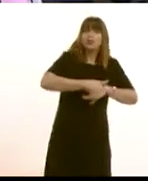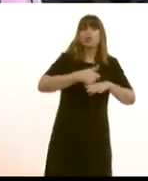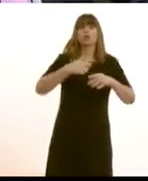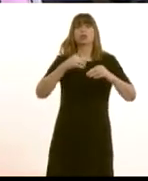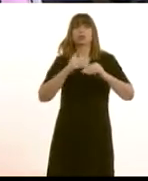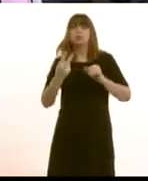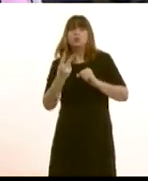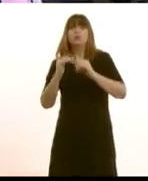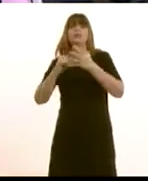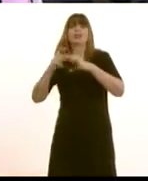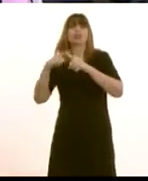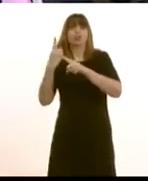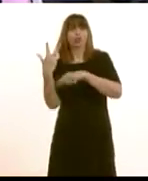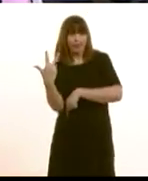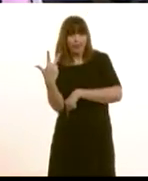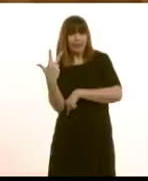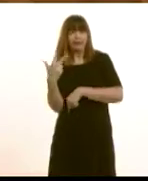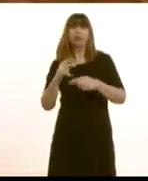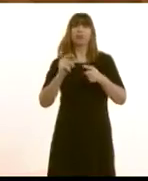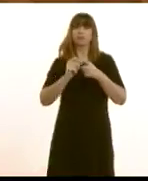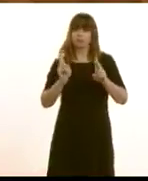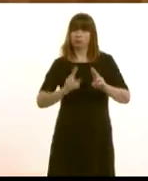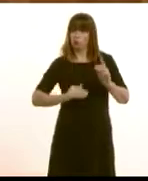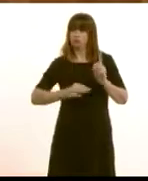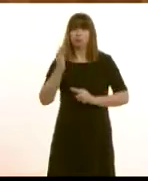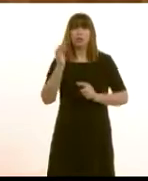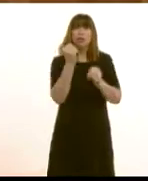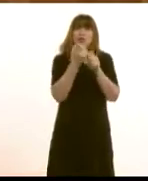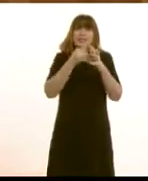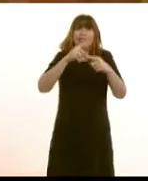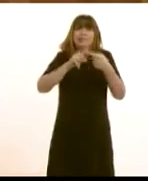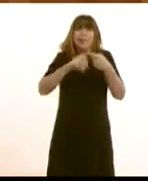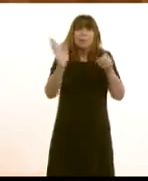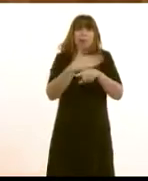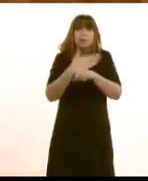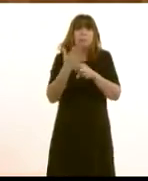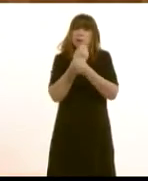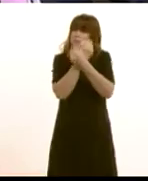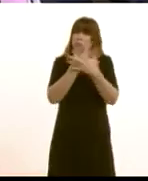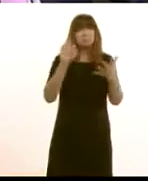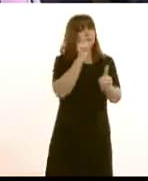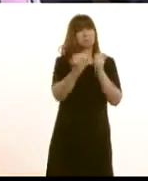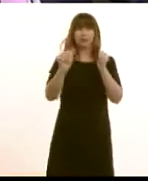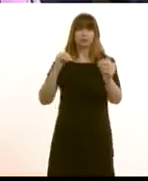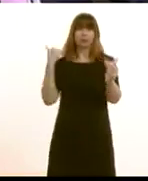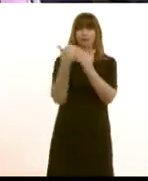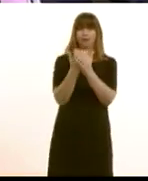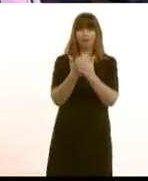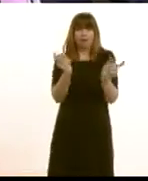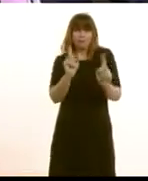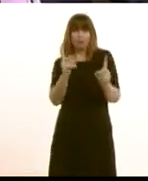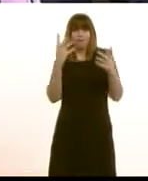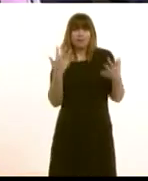3. The best GCSE results ever, level 2 inclusive, up 2.5 per cent to 57.9 per cent, and 69.7